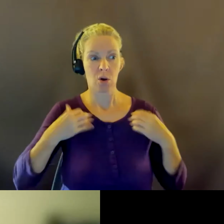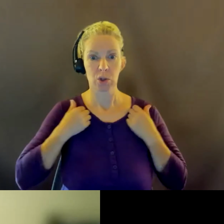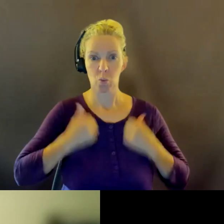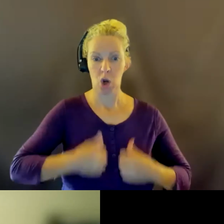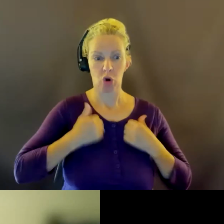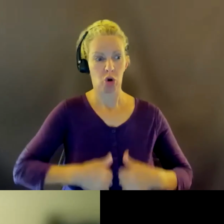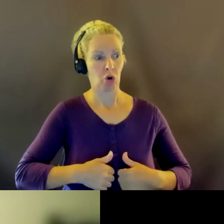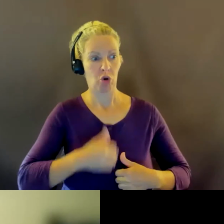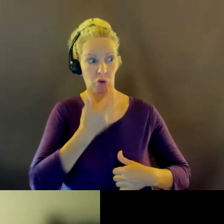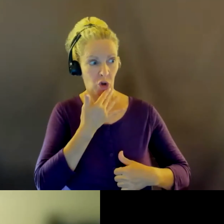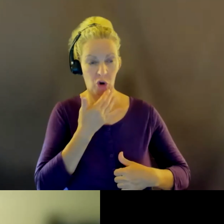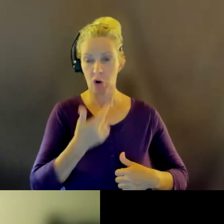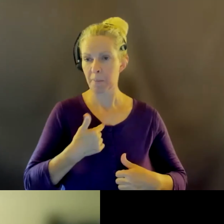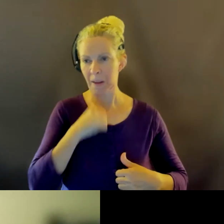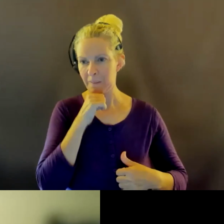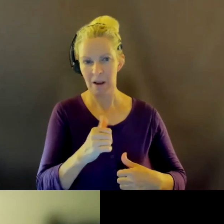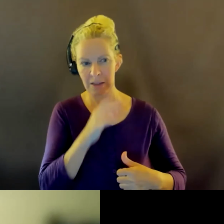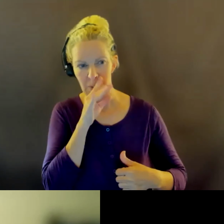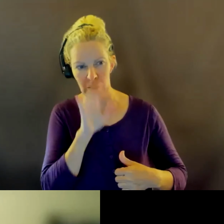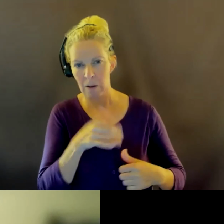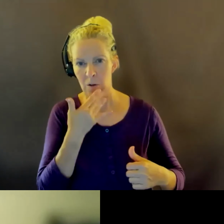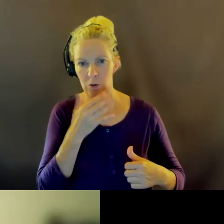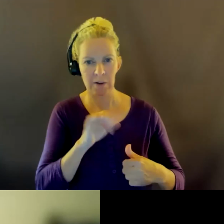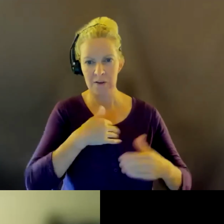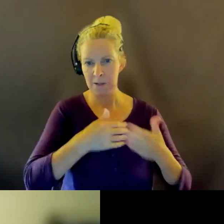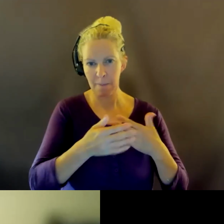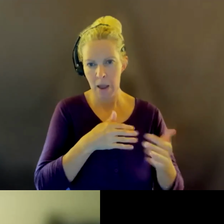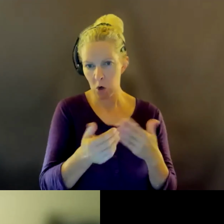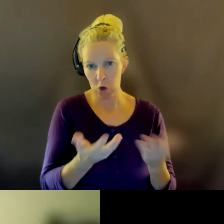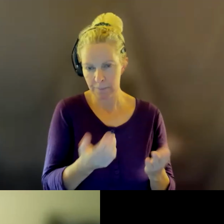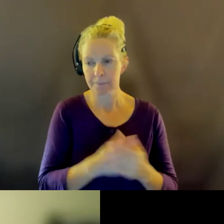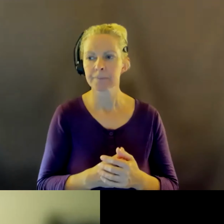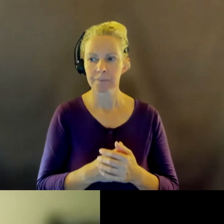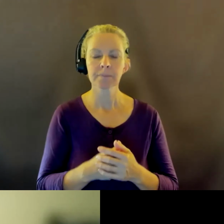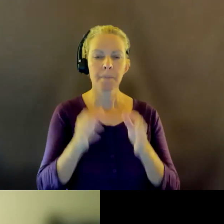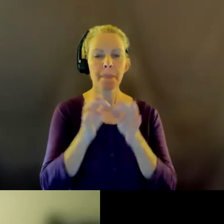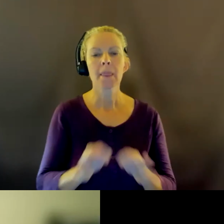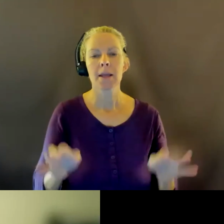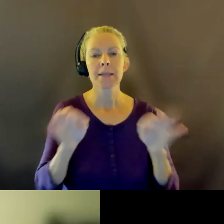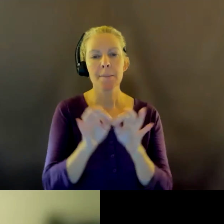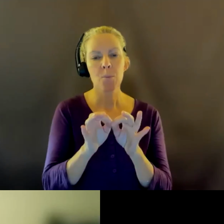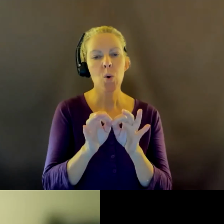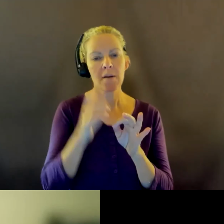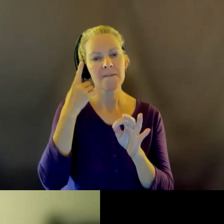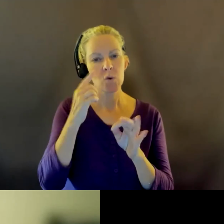I would not speak to the color if it's not something that's relevant. So, it's really a question of context much like everything in alt text science, if there's